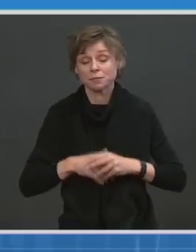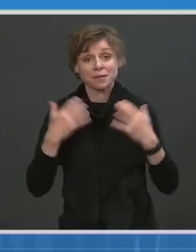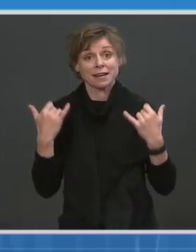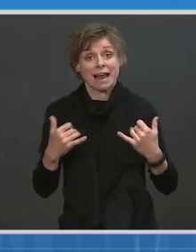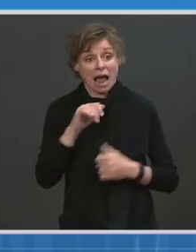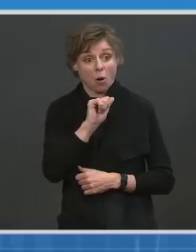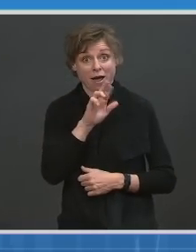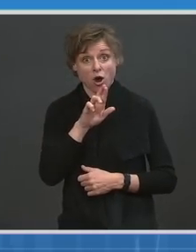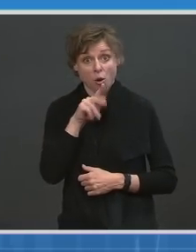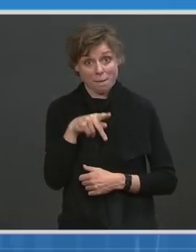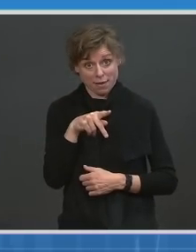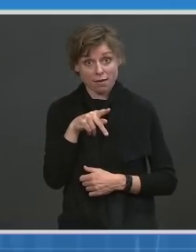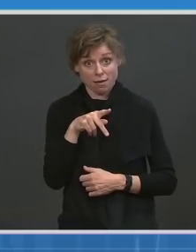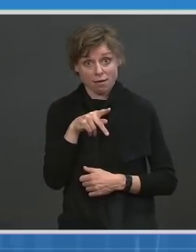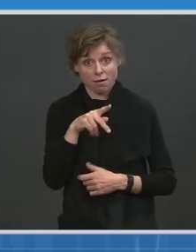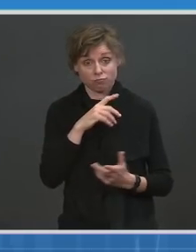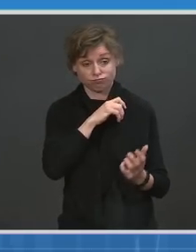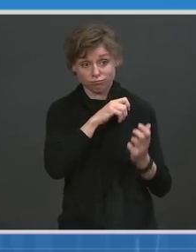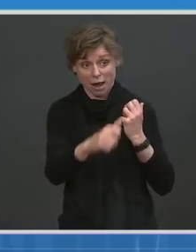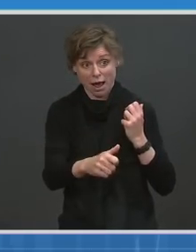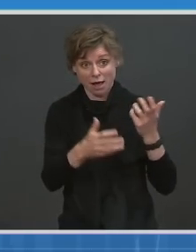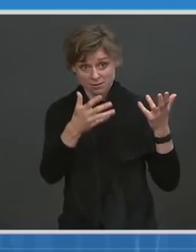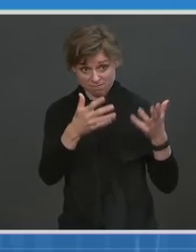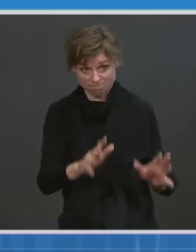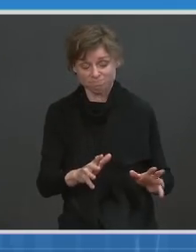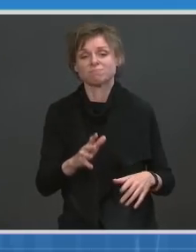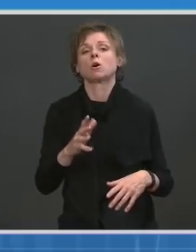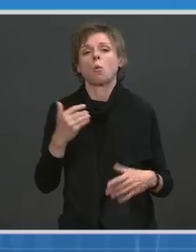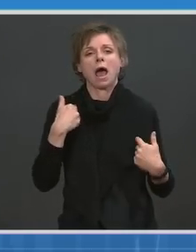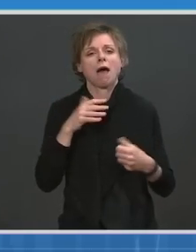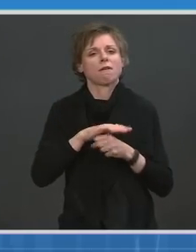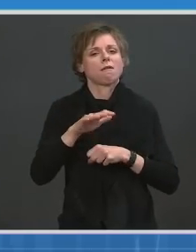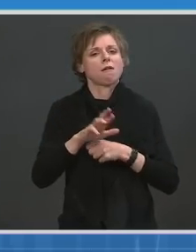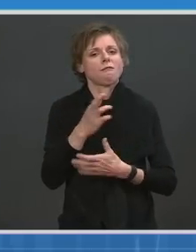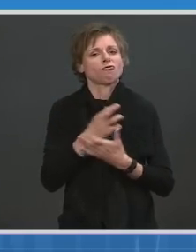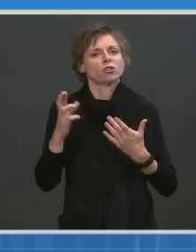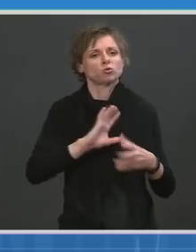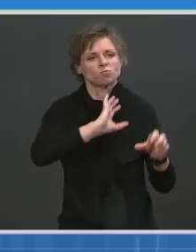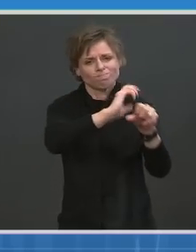we will have the resources to fully implement this strategy and put the pandemic behind us.